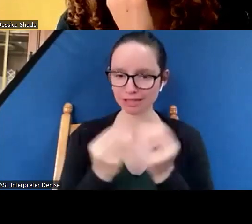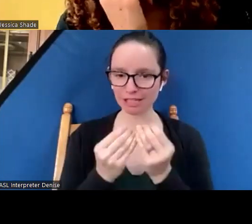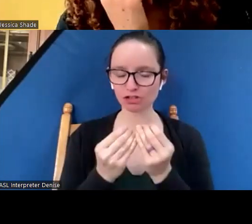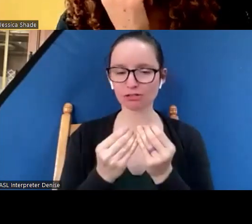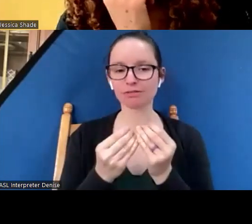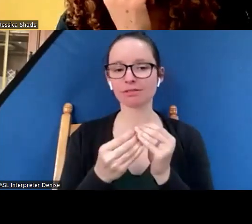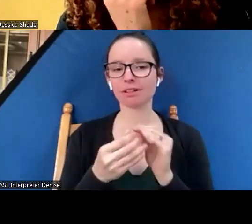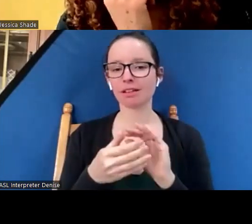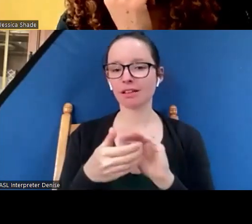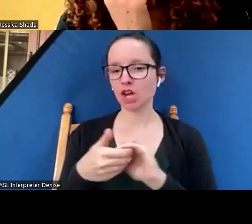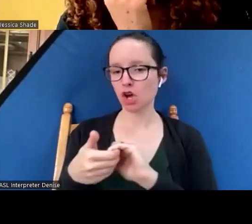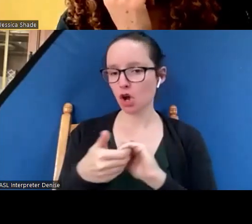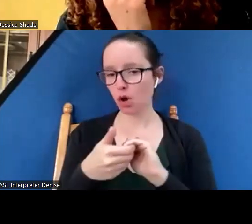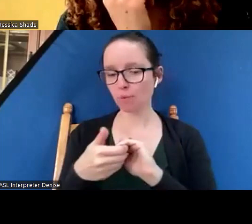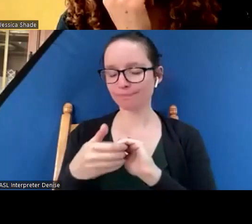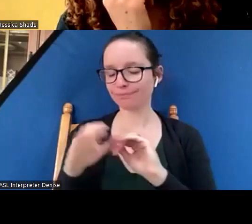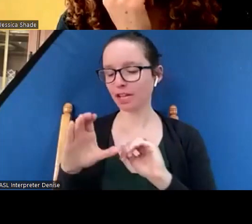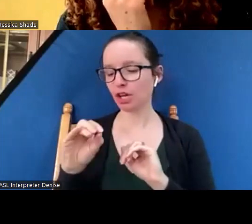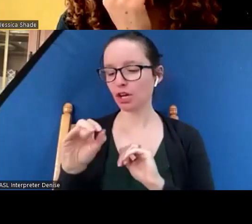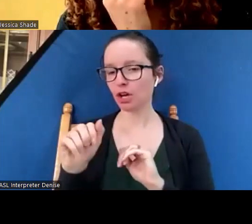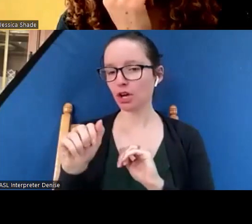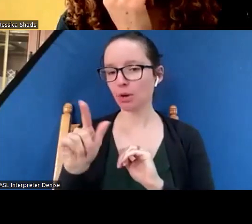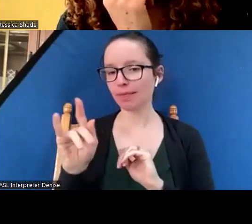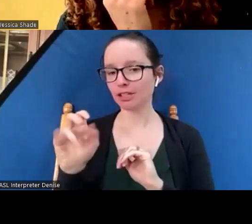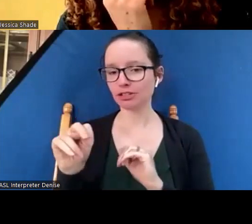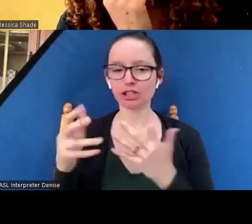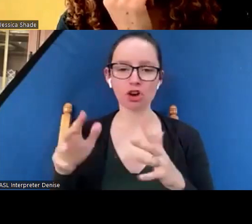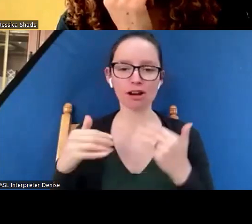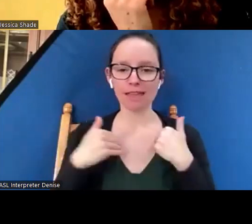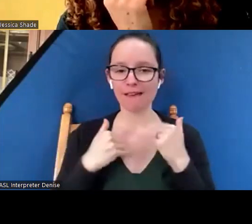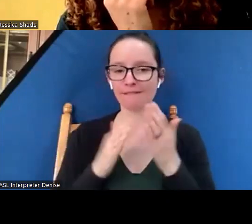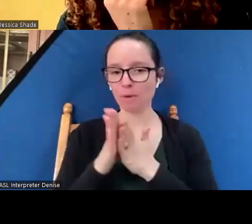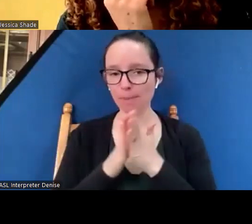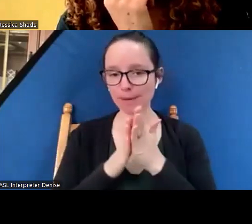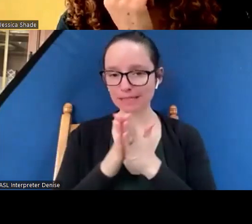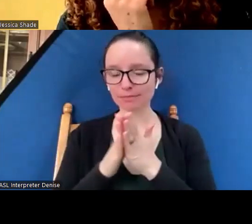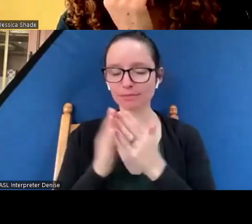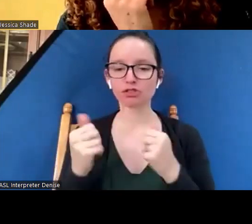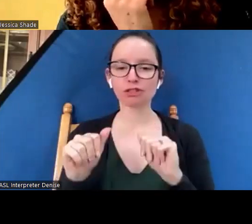some momentum trying to partner with groups that are already